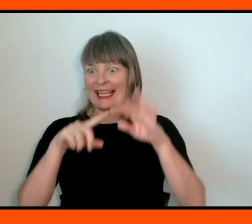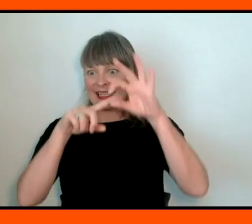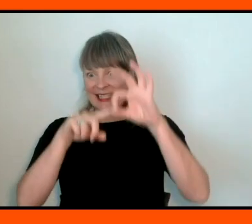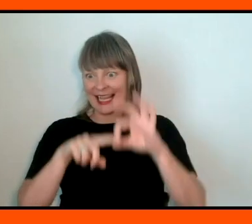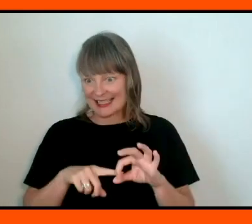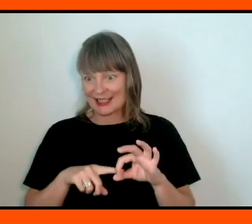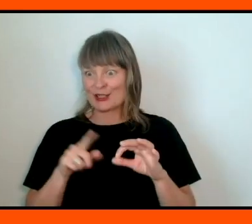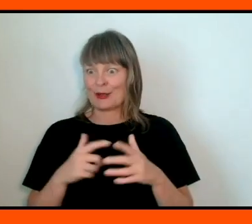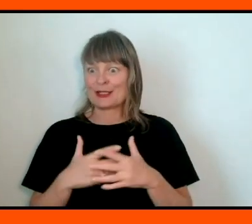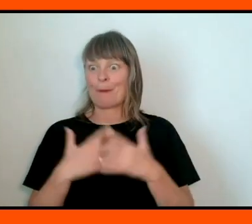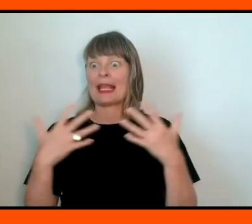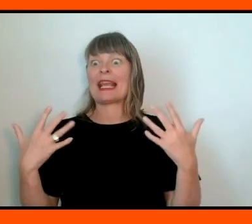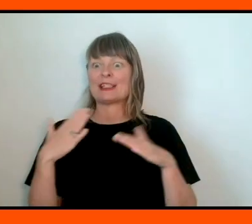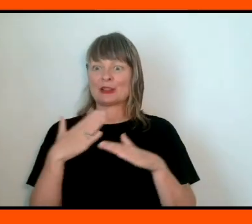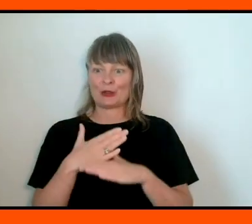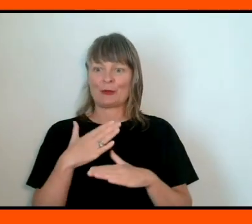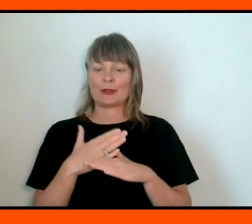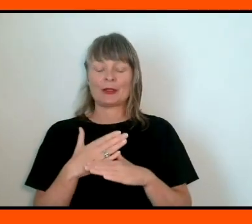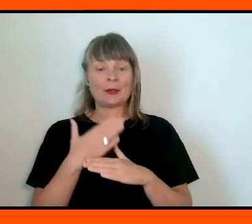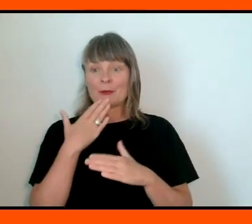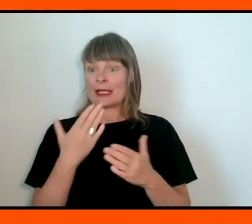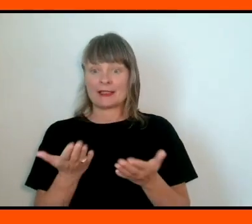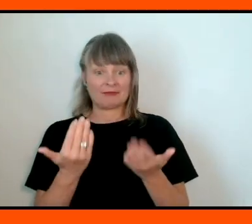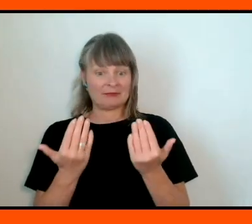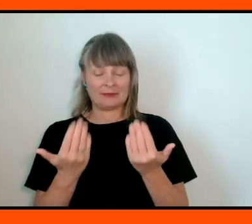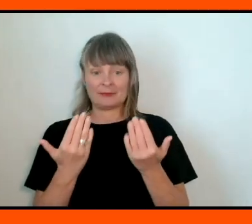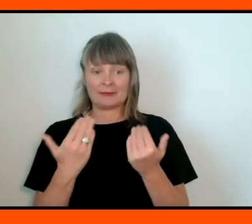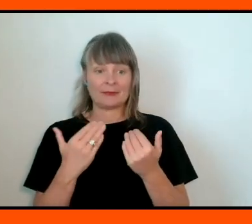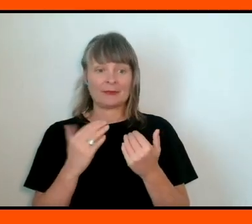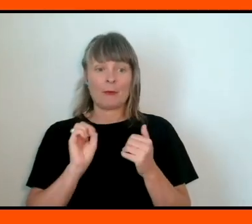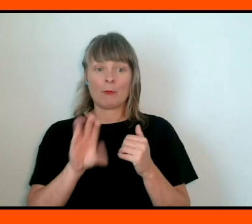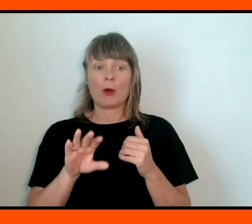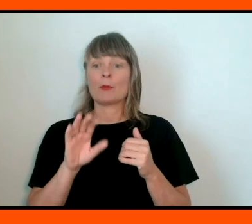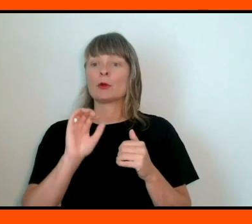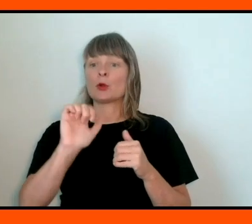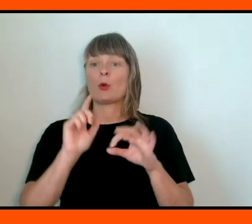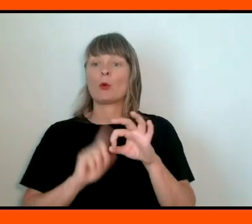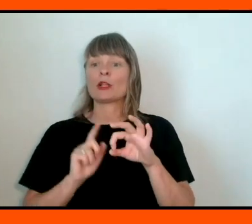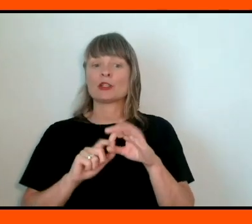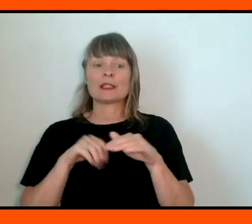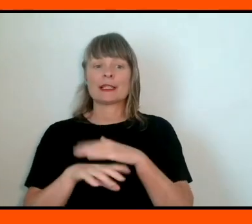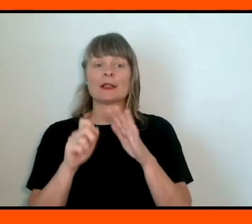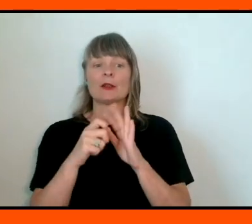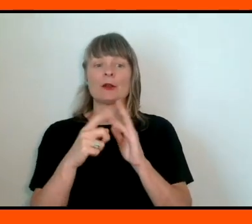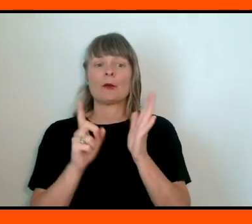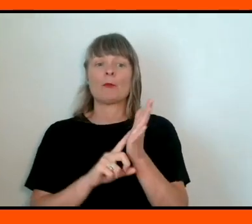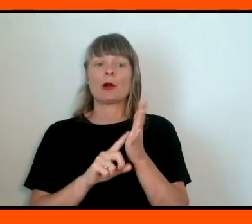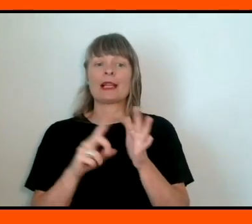By all means keep your questions coming in to pollev.com/2026censustc